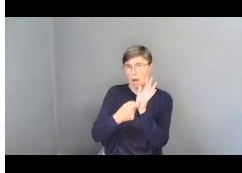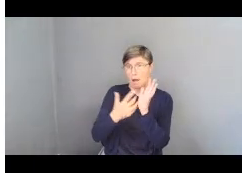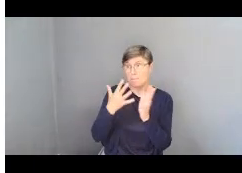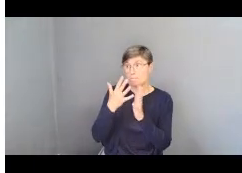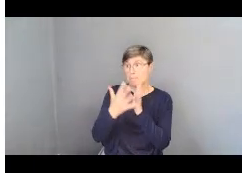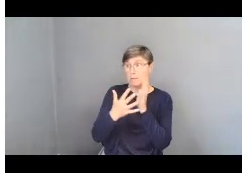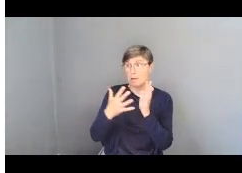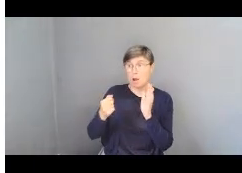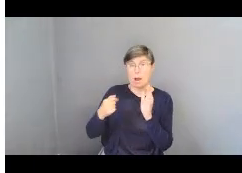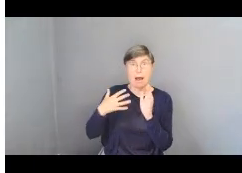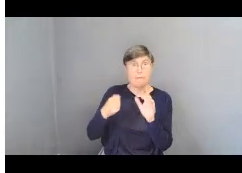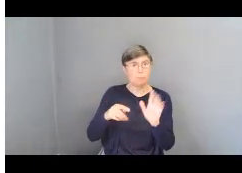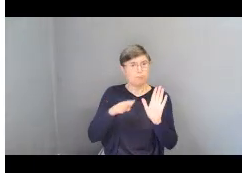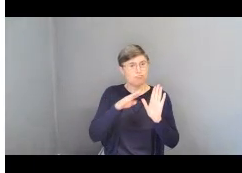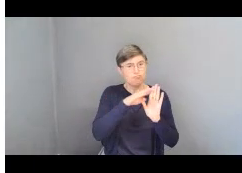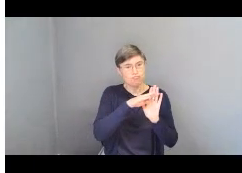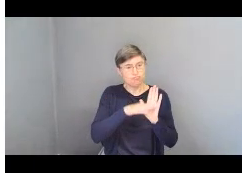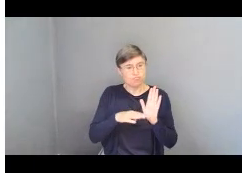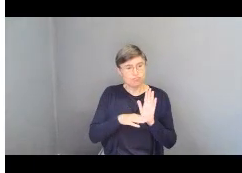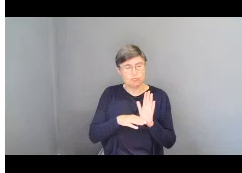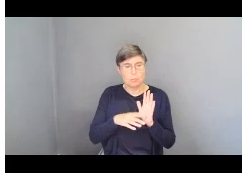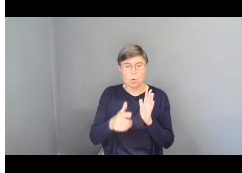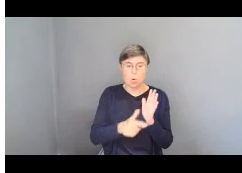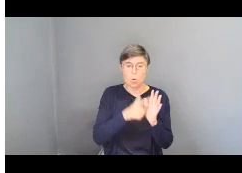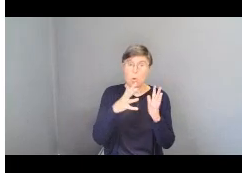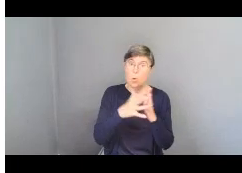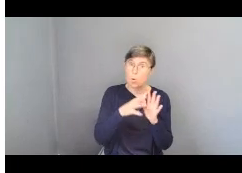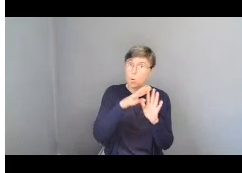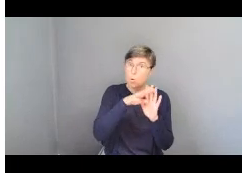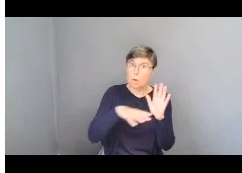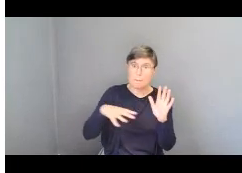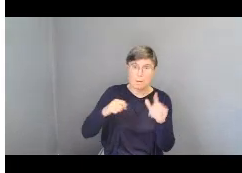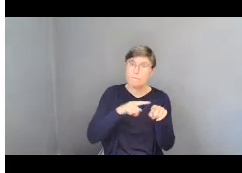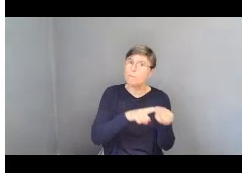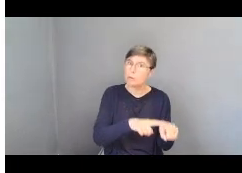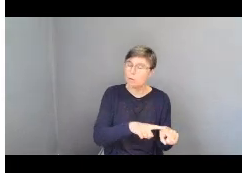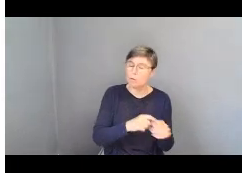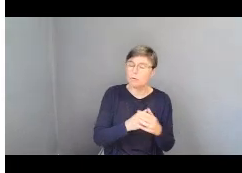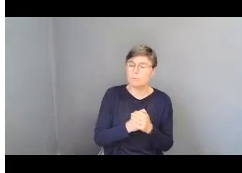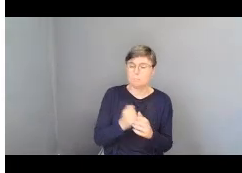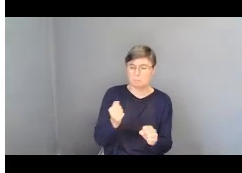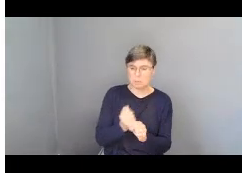including making sure staff have the right skills,